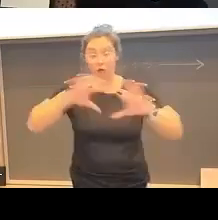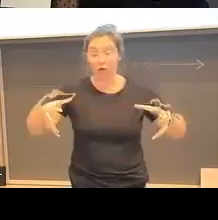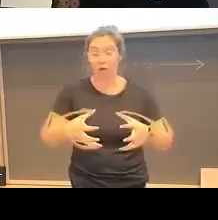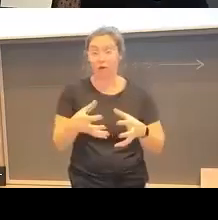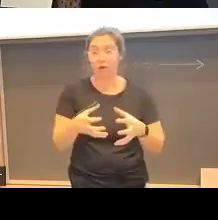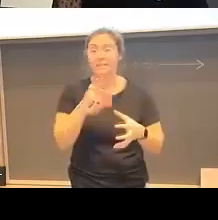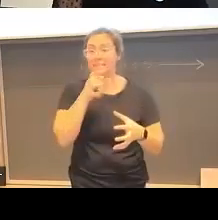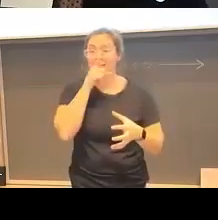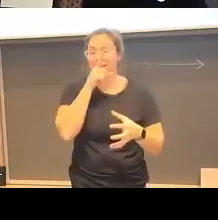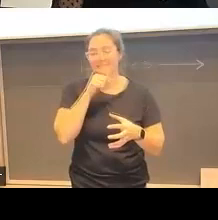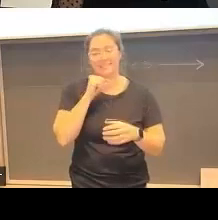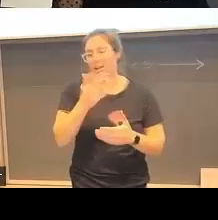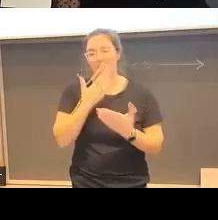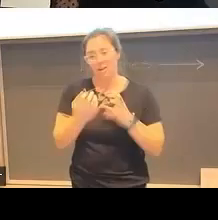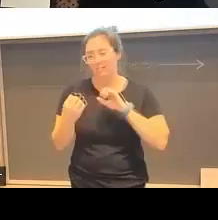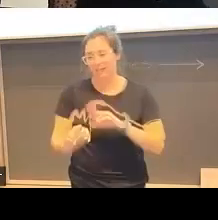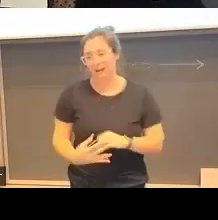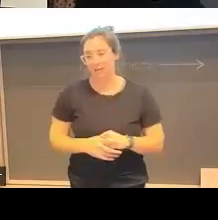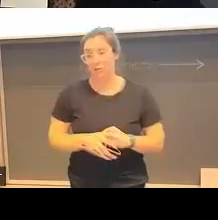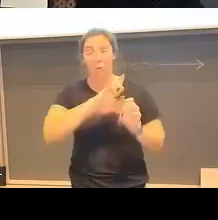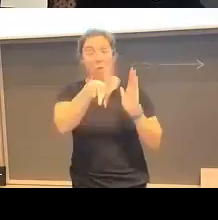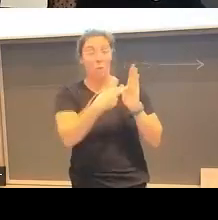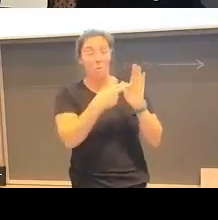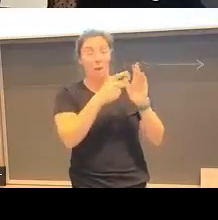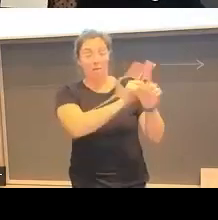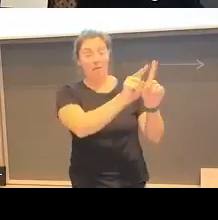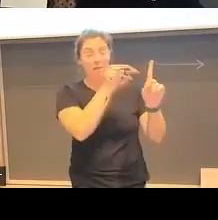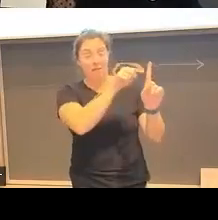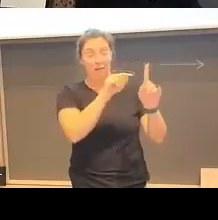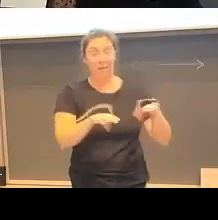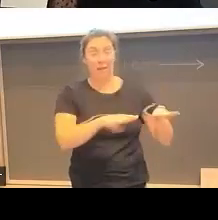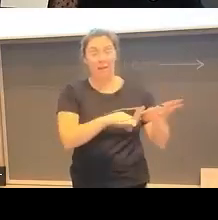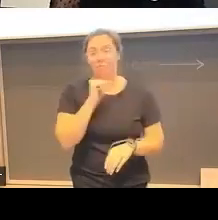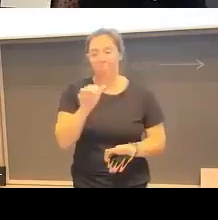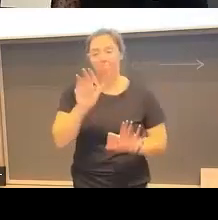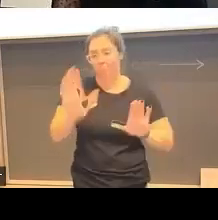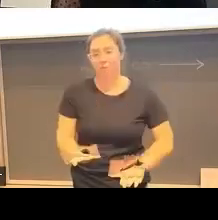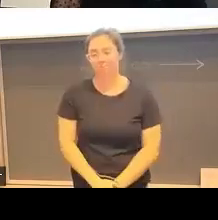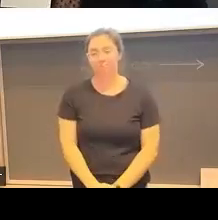be the method of feedback and role modeling of behavior might not be enough during the early days